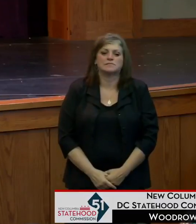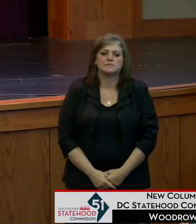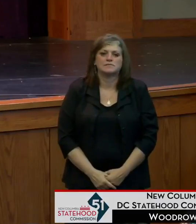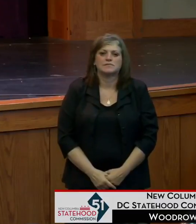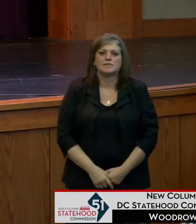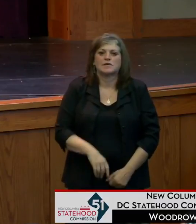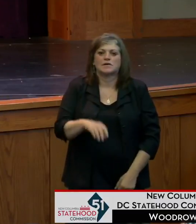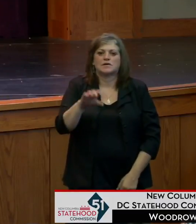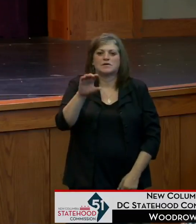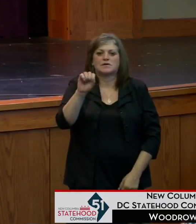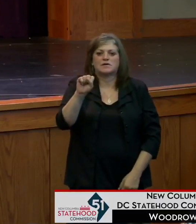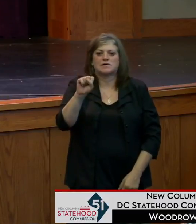SHEILA REED?